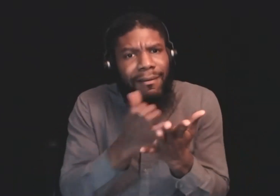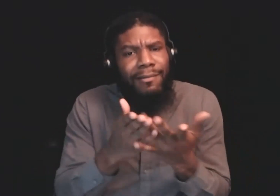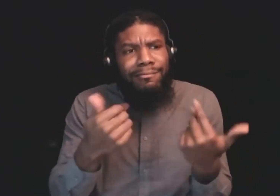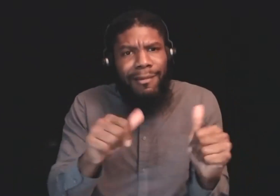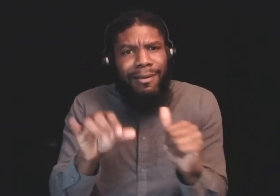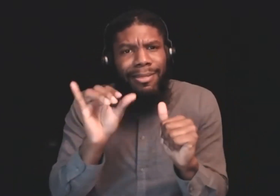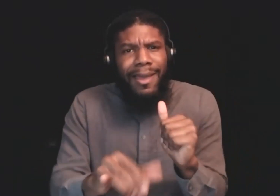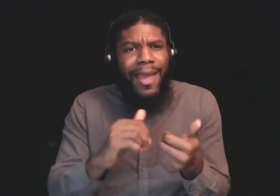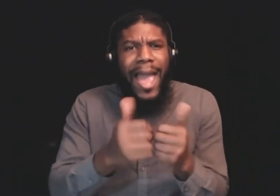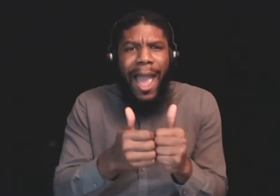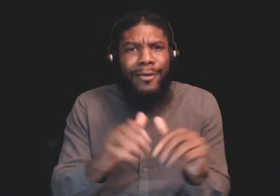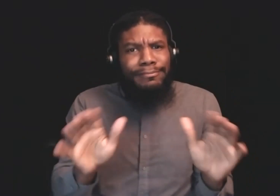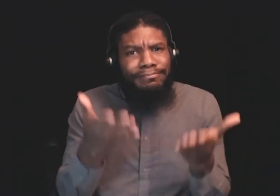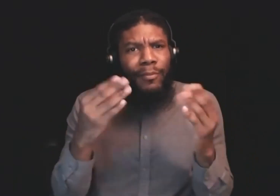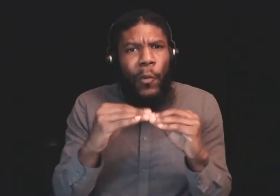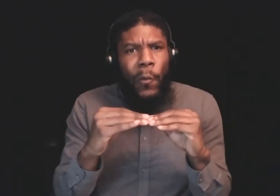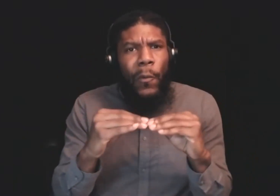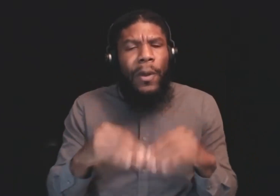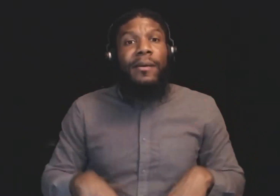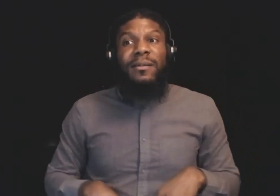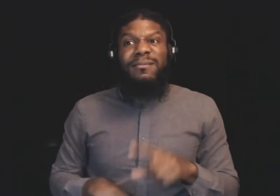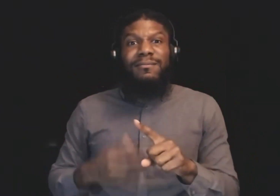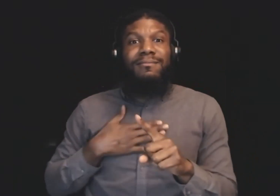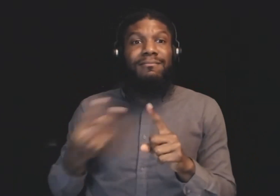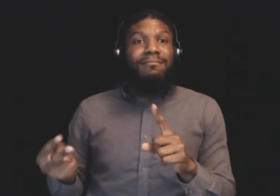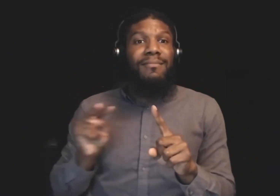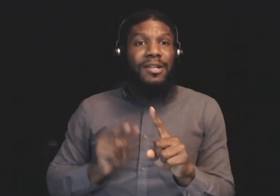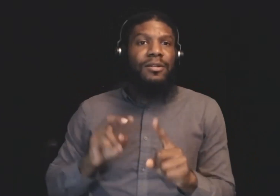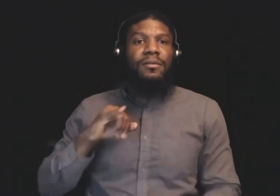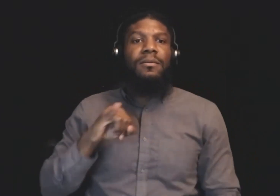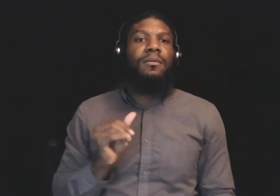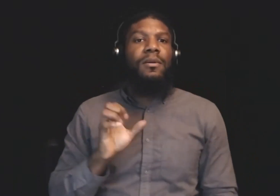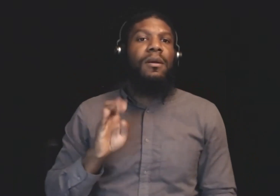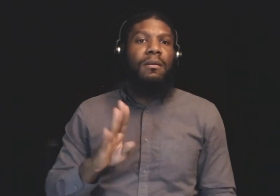From my perspective, anyway, I feel like so we do a lot of work with research posters